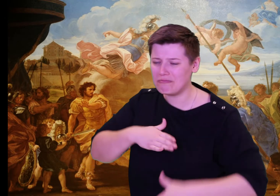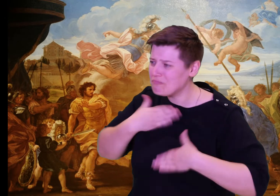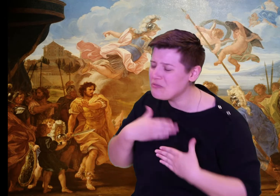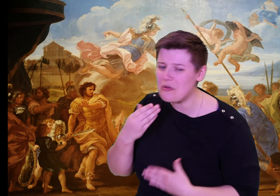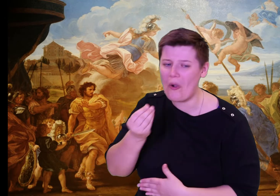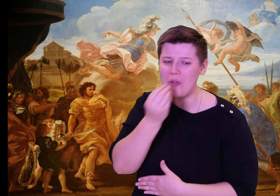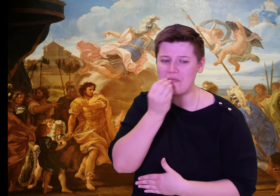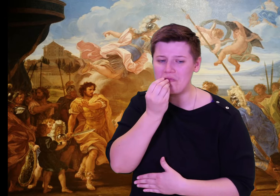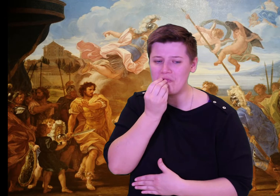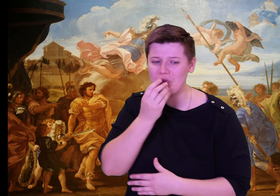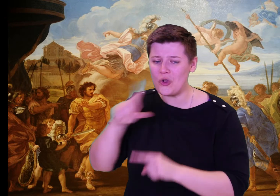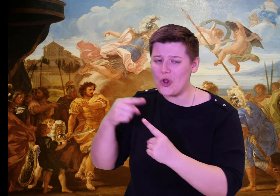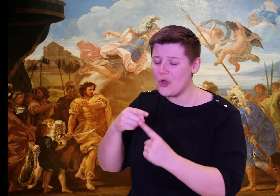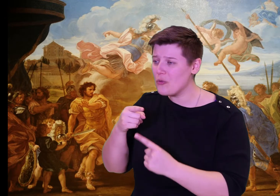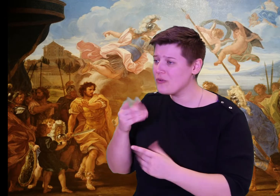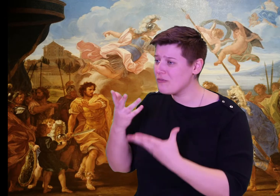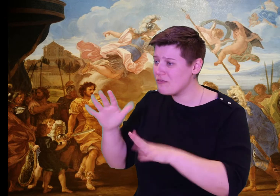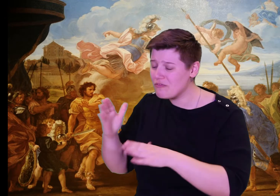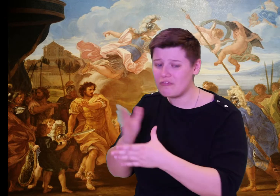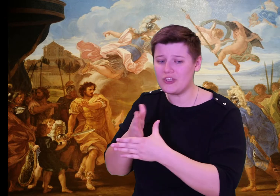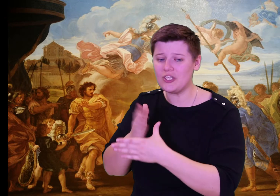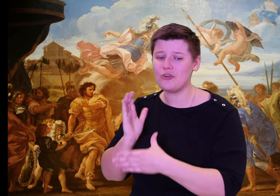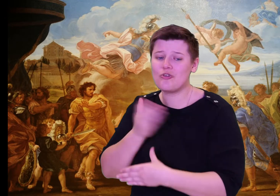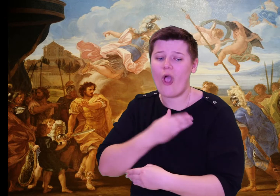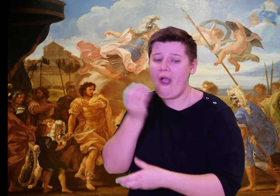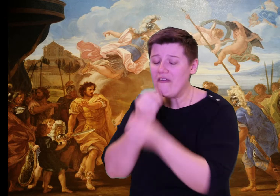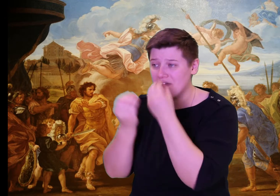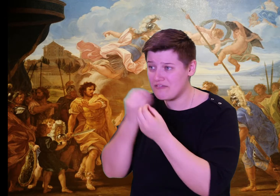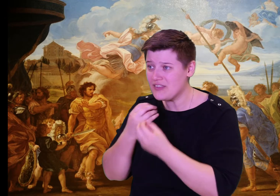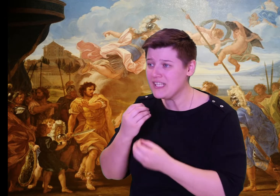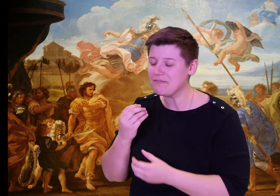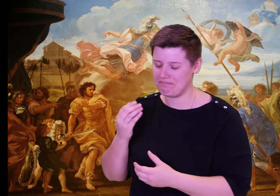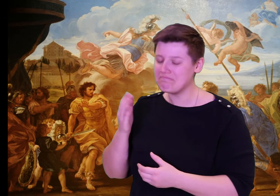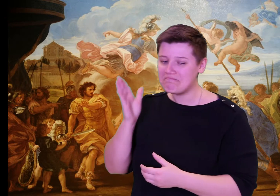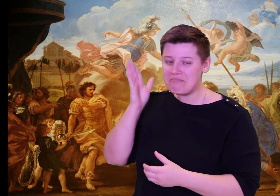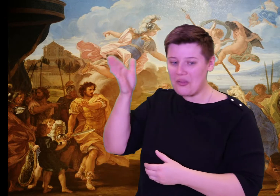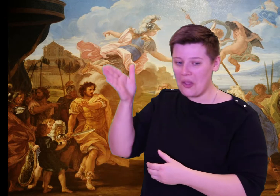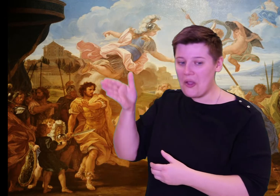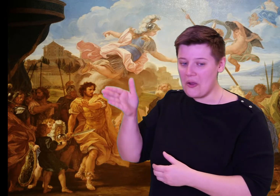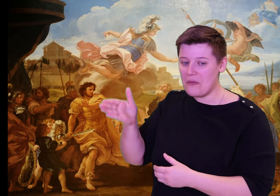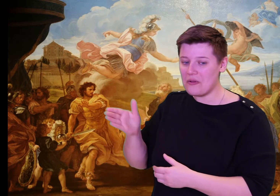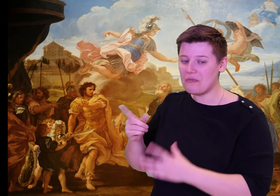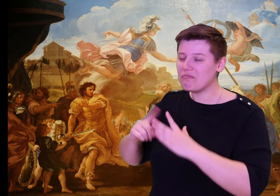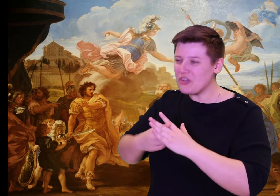"Help yourselves! enjoy the food! When you have shared our meal, we will begin to ask you